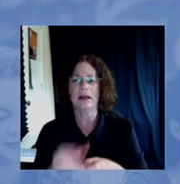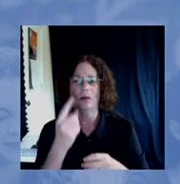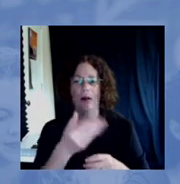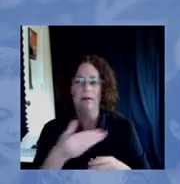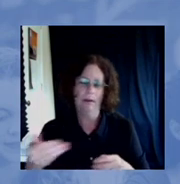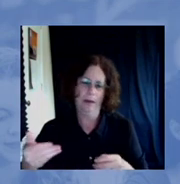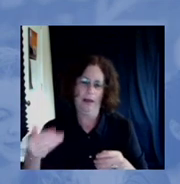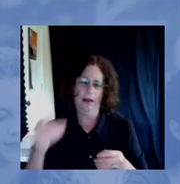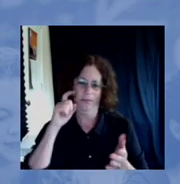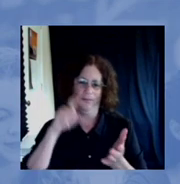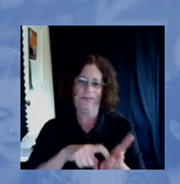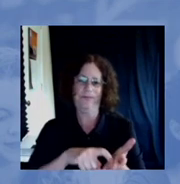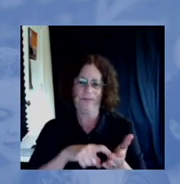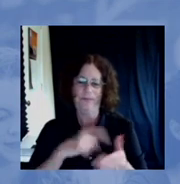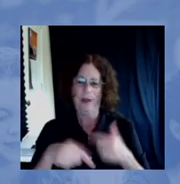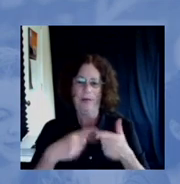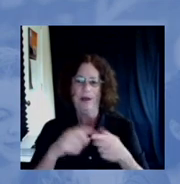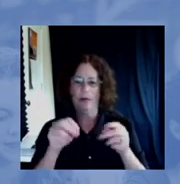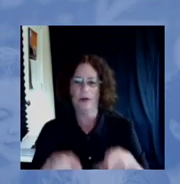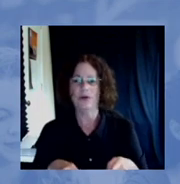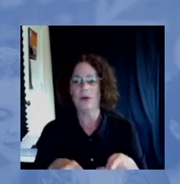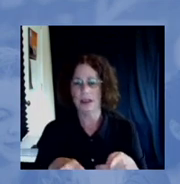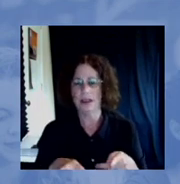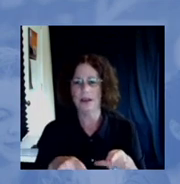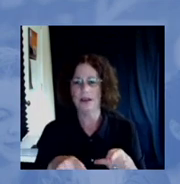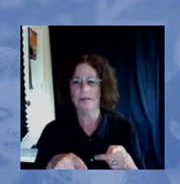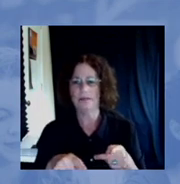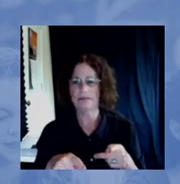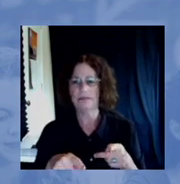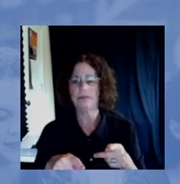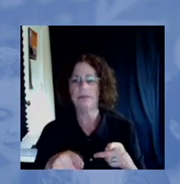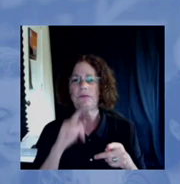TERMS OF OPPORTUNITIES THAT WERE PRESENTED ARE THESE PLATFORMS, THESE VIRTUAL PLATFORMS,